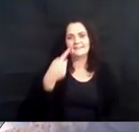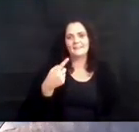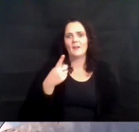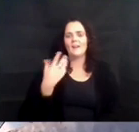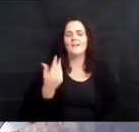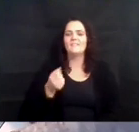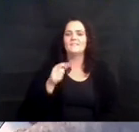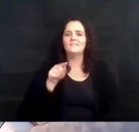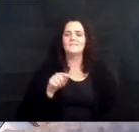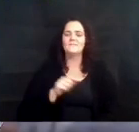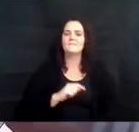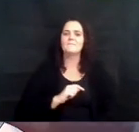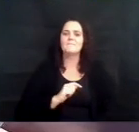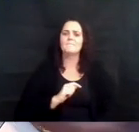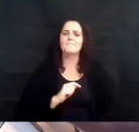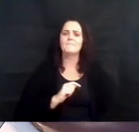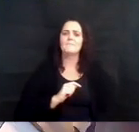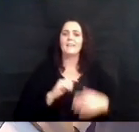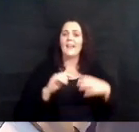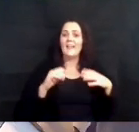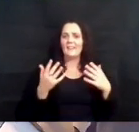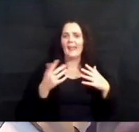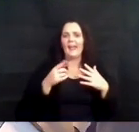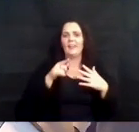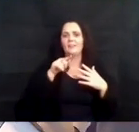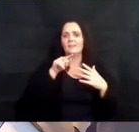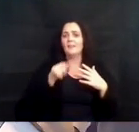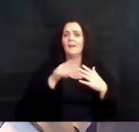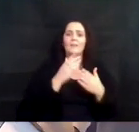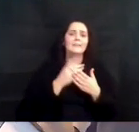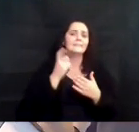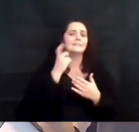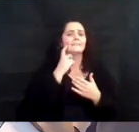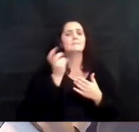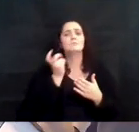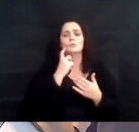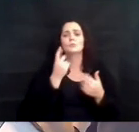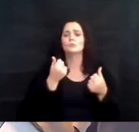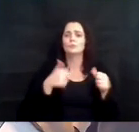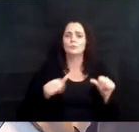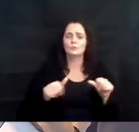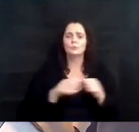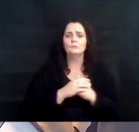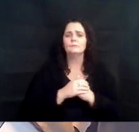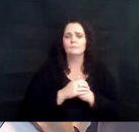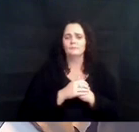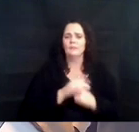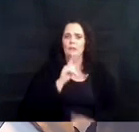And then the system is quite clear and quite easy, you simply have a ‘record’ button there, a red ‘record’ button